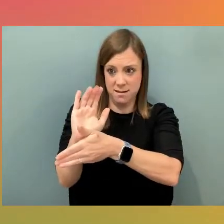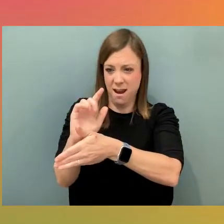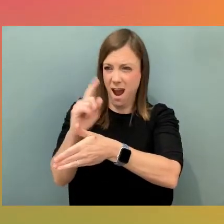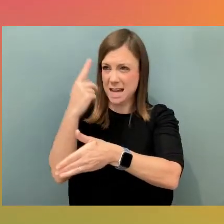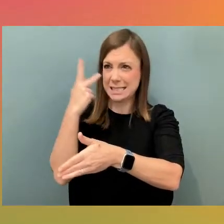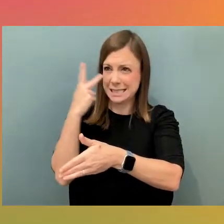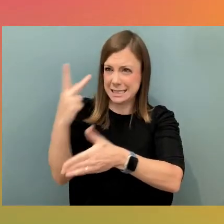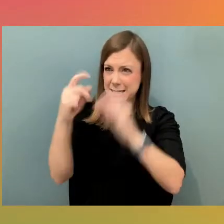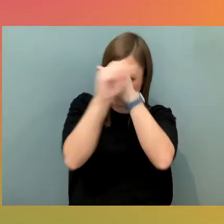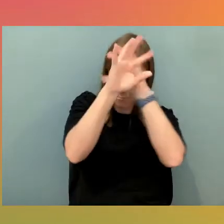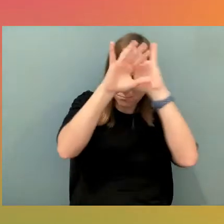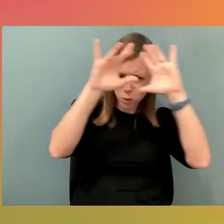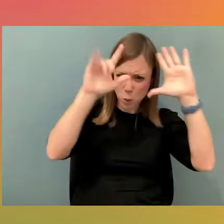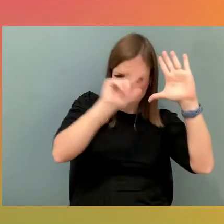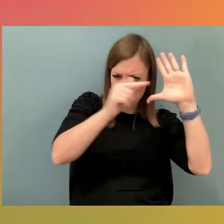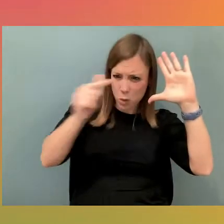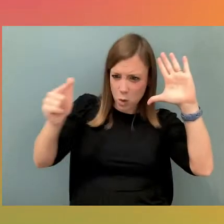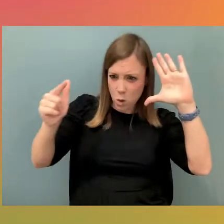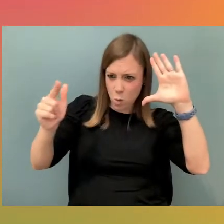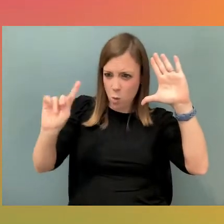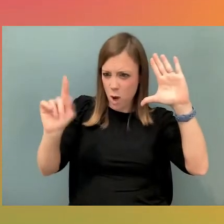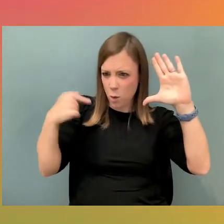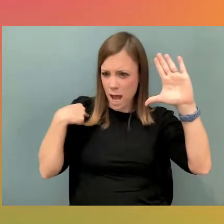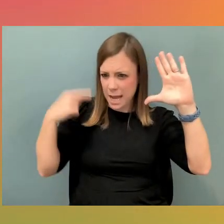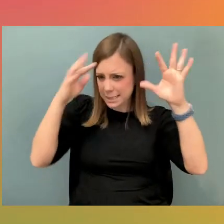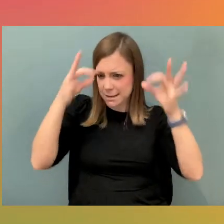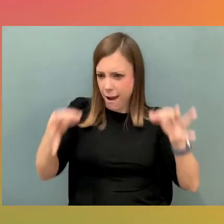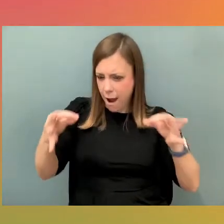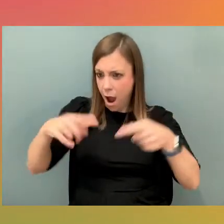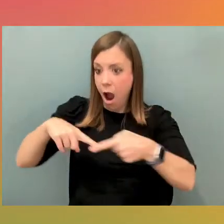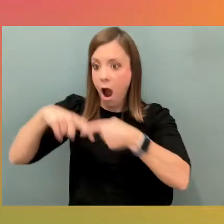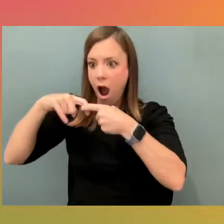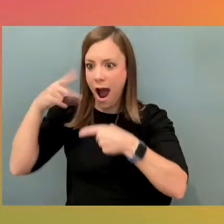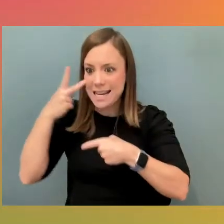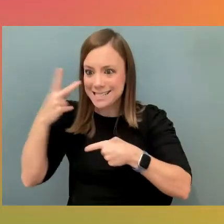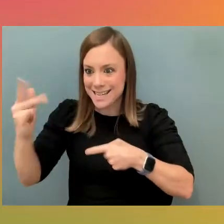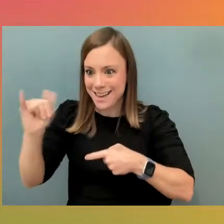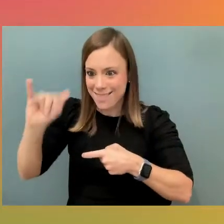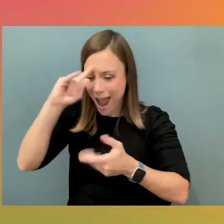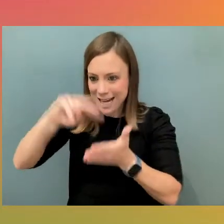WOULD YOU HIT PAUSE? WHAT SCENE WOULD IT BE WHEN YOU FEEL THE INTENTION COME TO